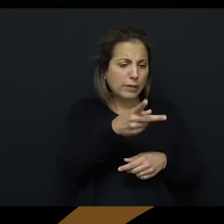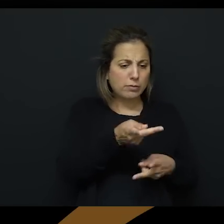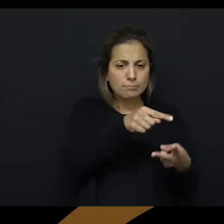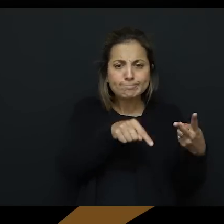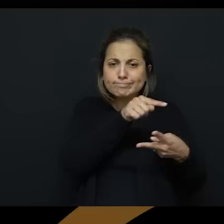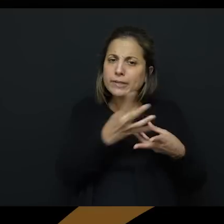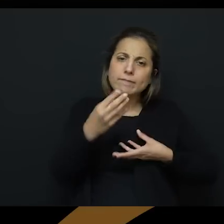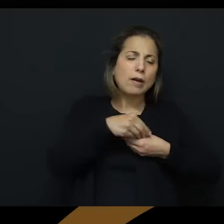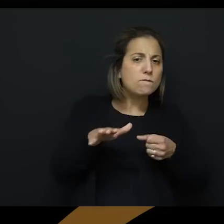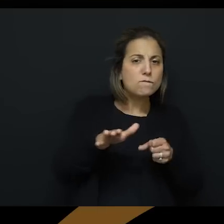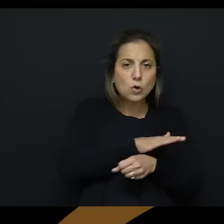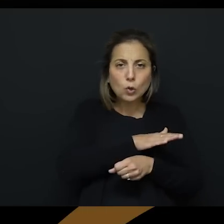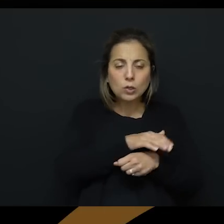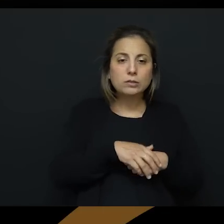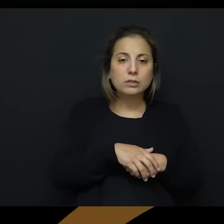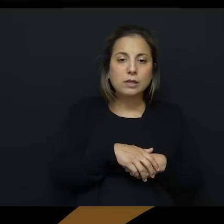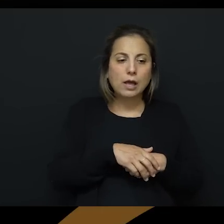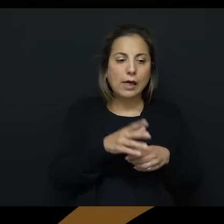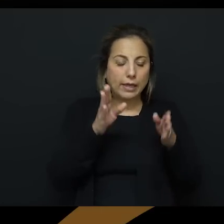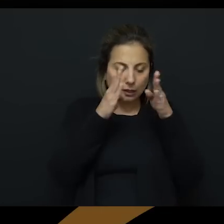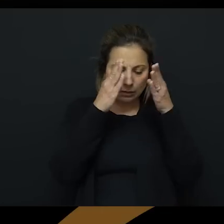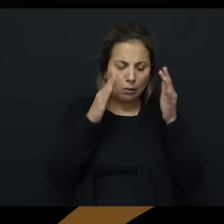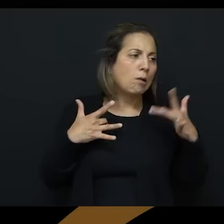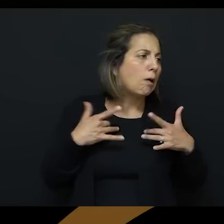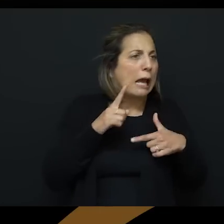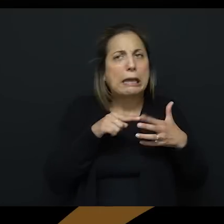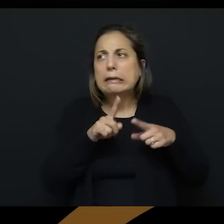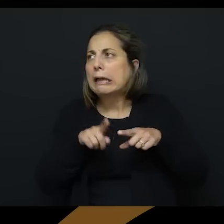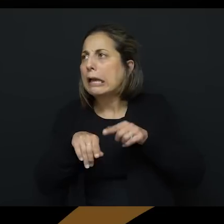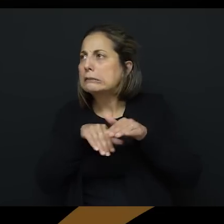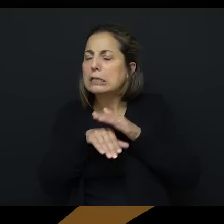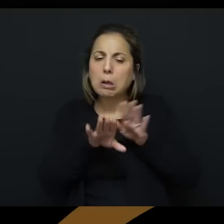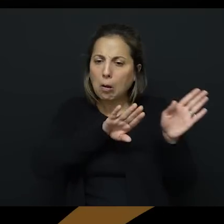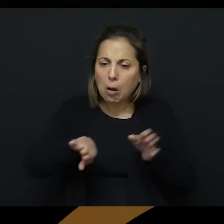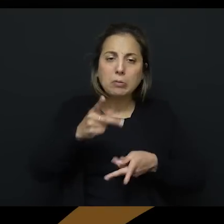and just worry about what they do, their craft, their acting. That's my role.